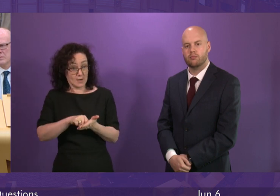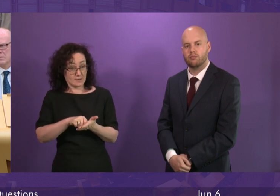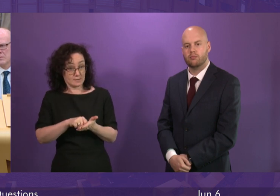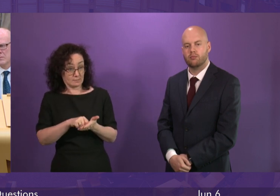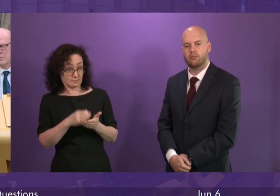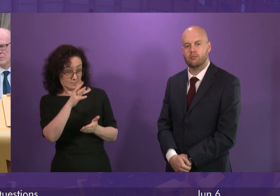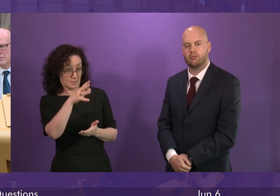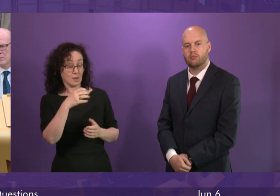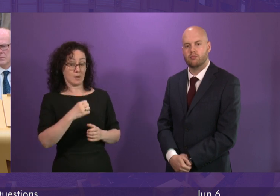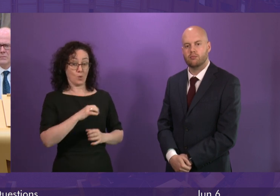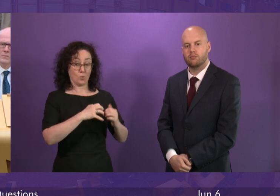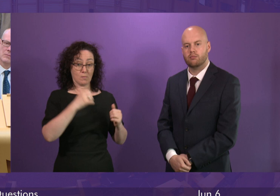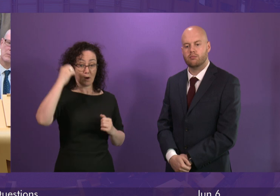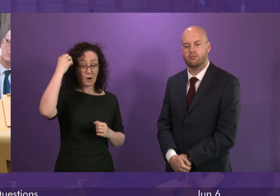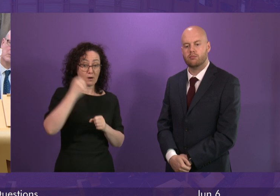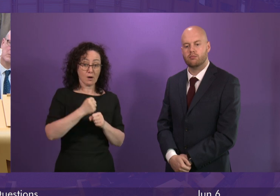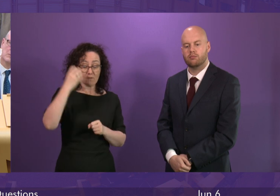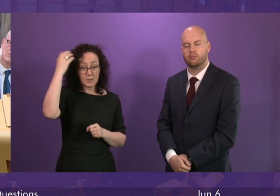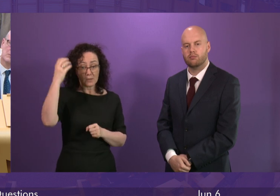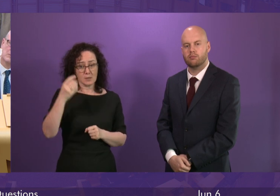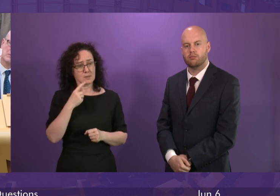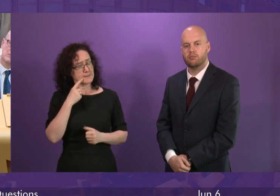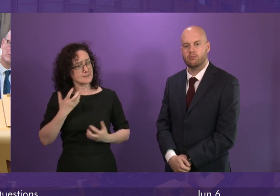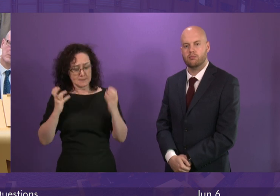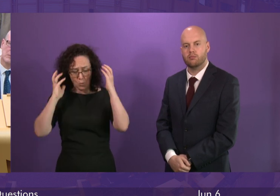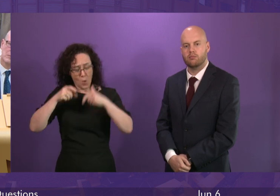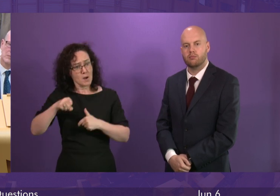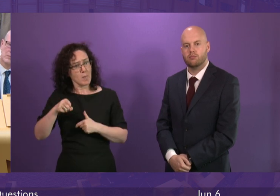following reports about the detention of children and pregnant women at Dungavel house. On 1